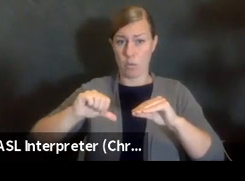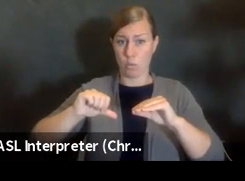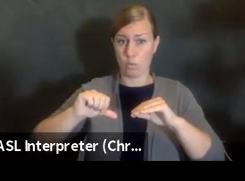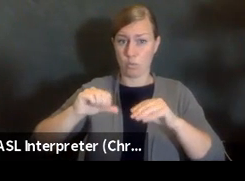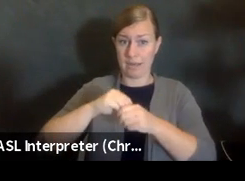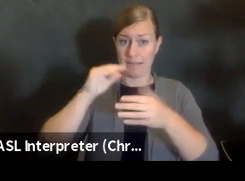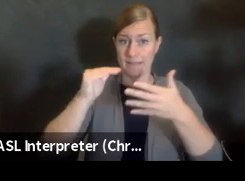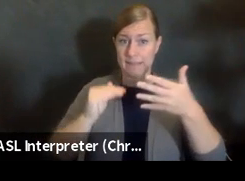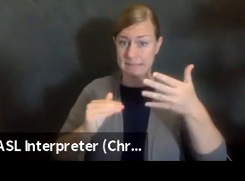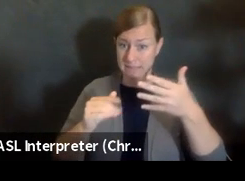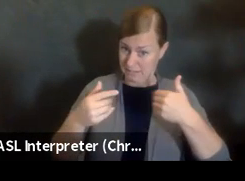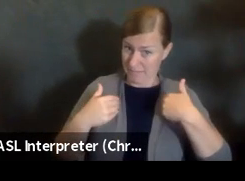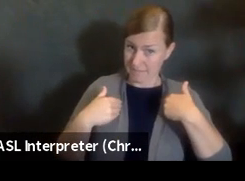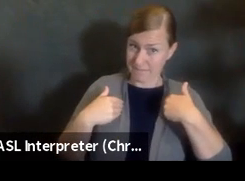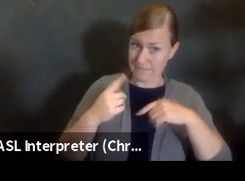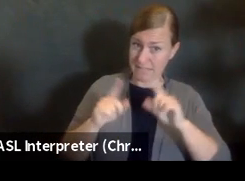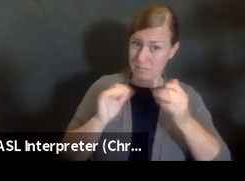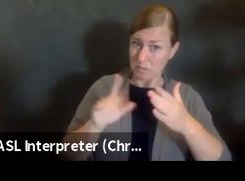Jeff Crawford: What happens if you click on like the word maps.